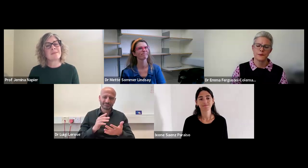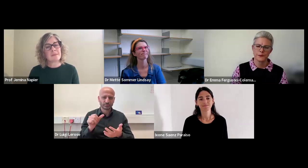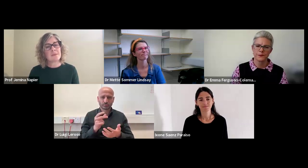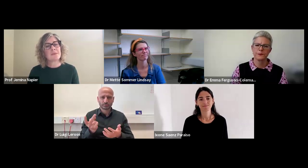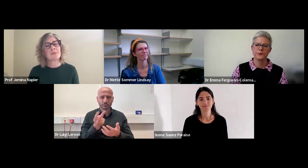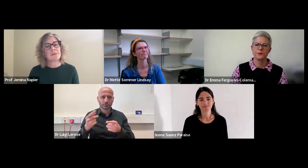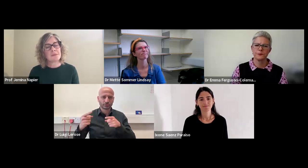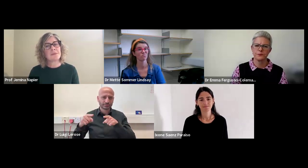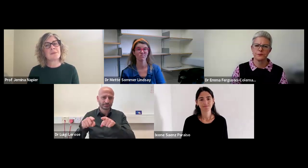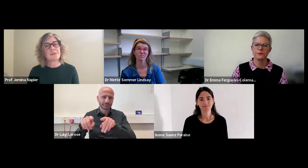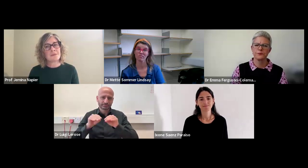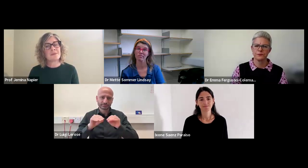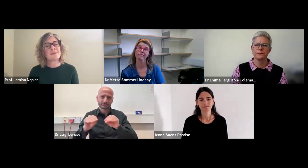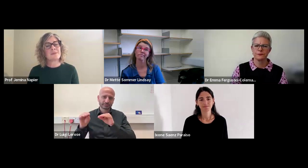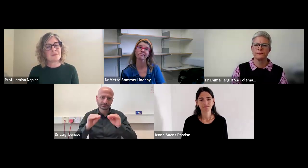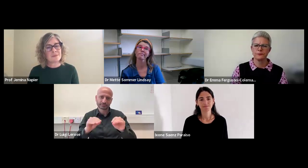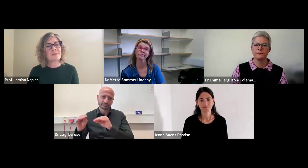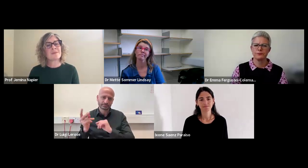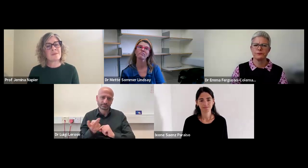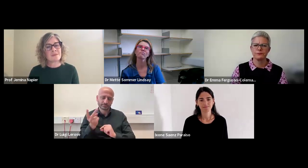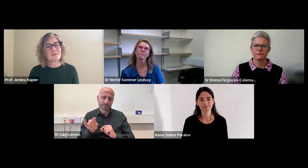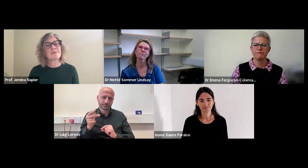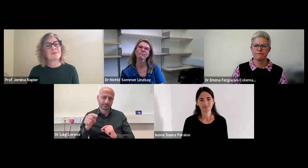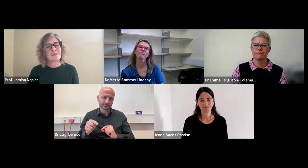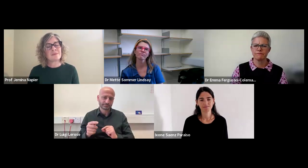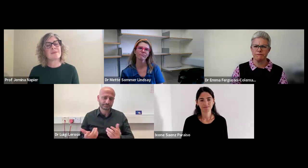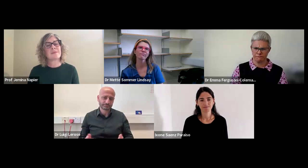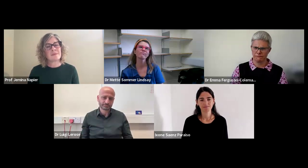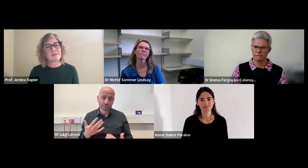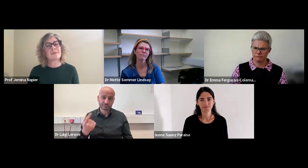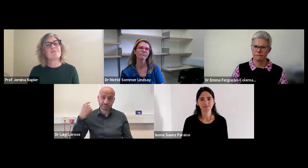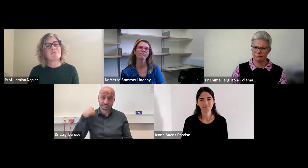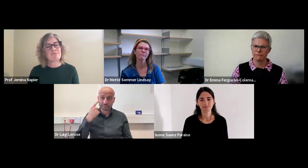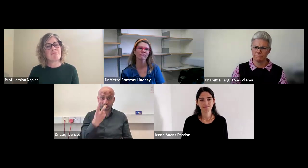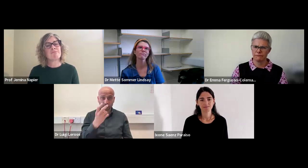cultural aspects that are given less importance - or have done traditionally - in teaching and